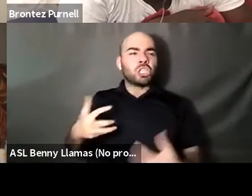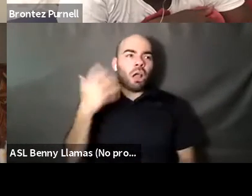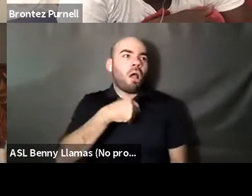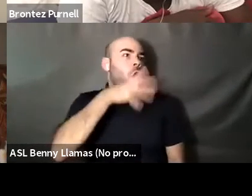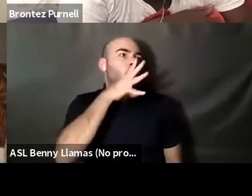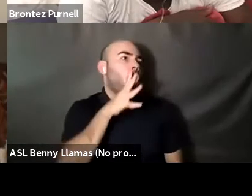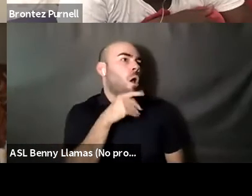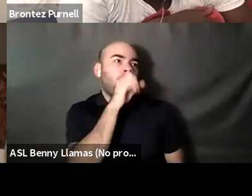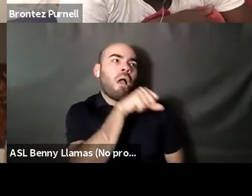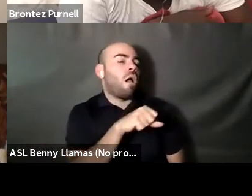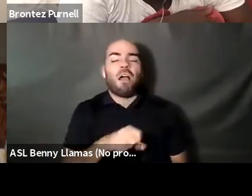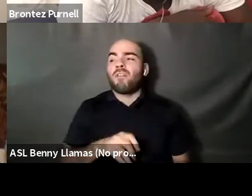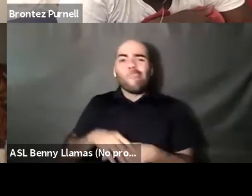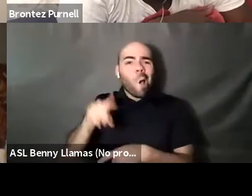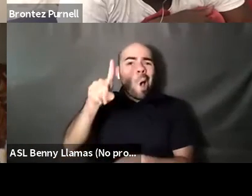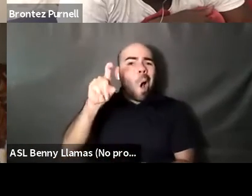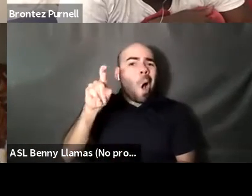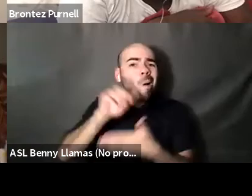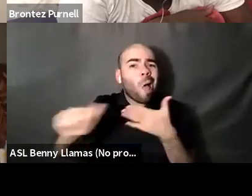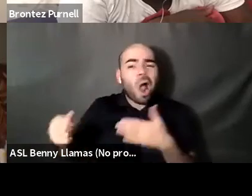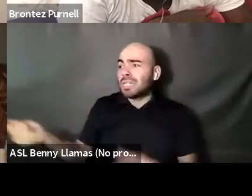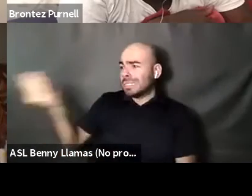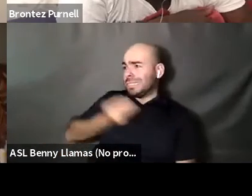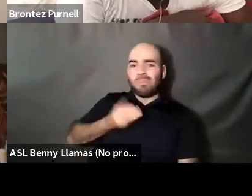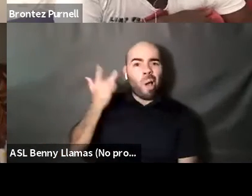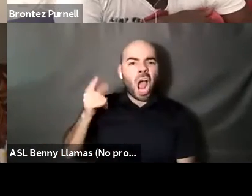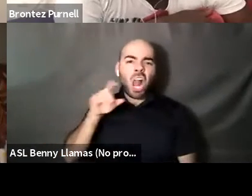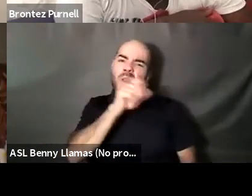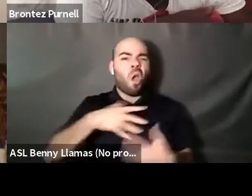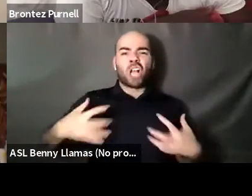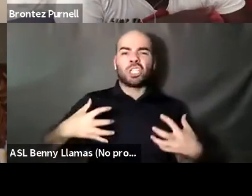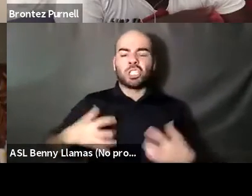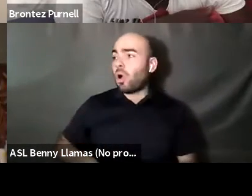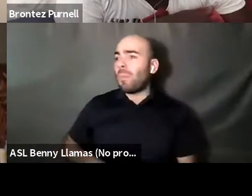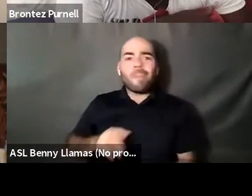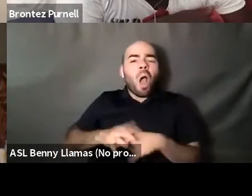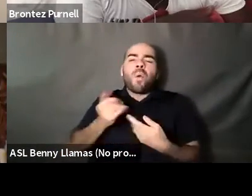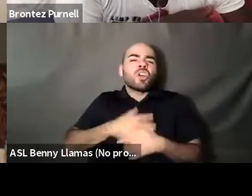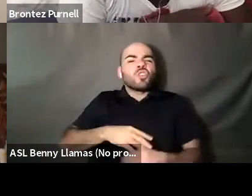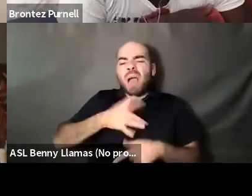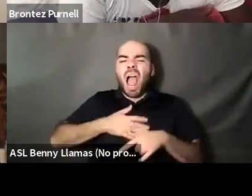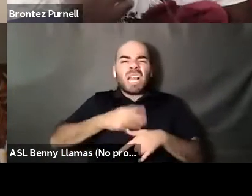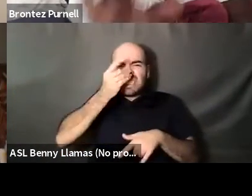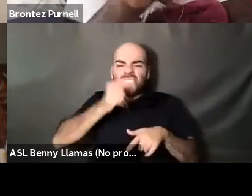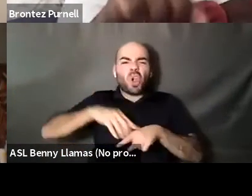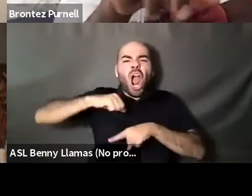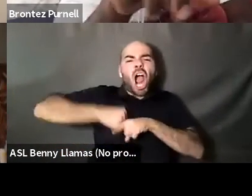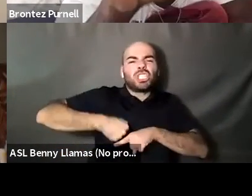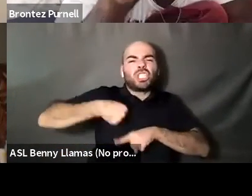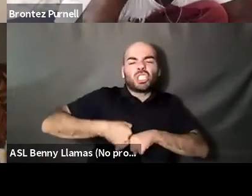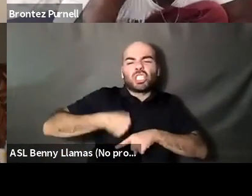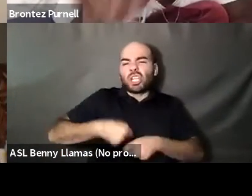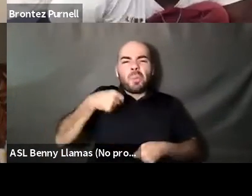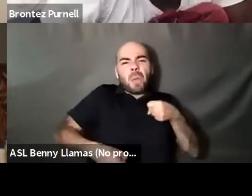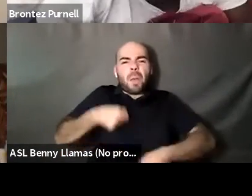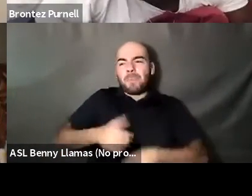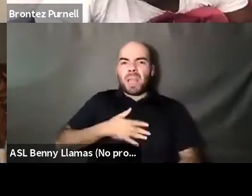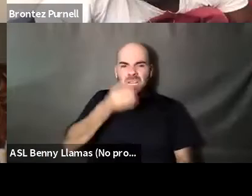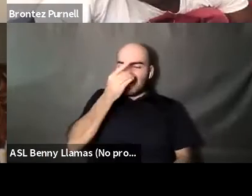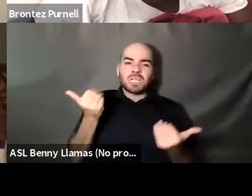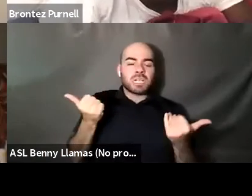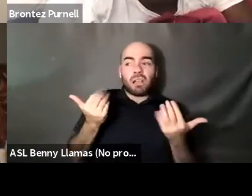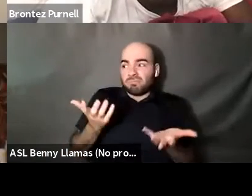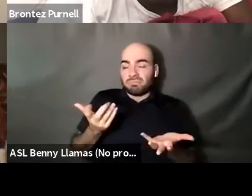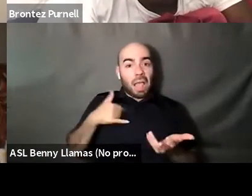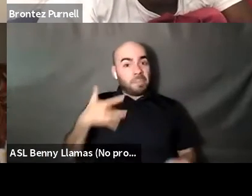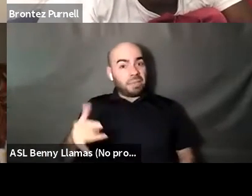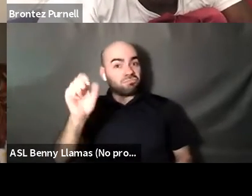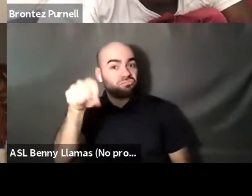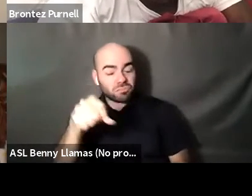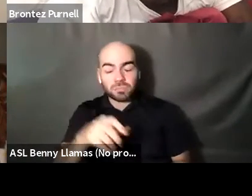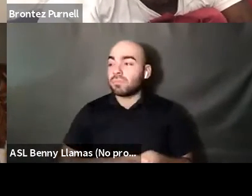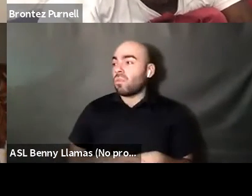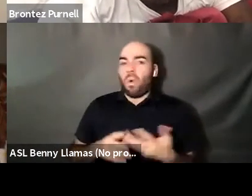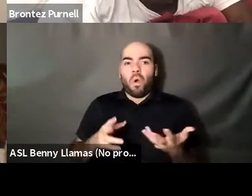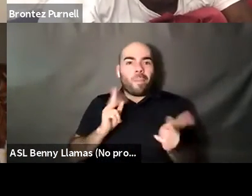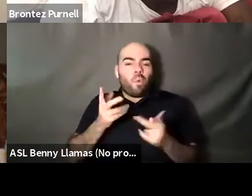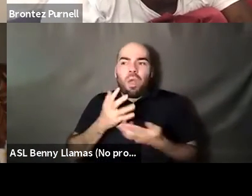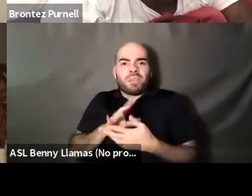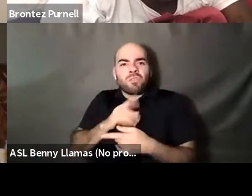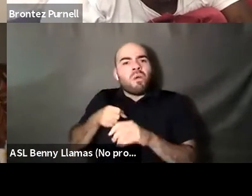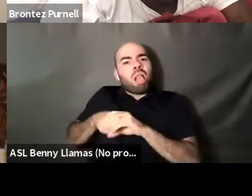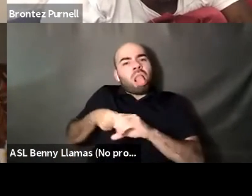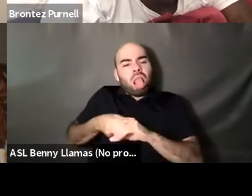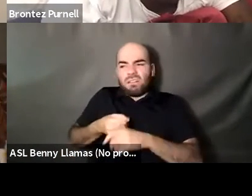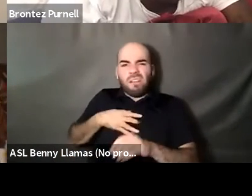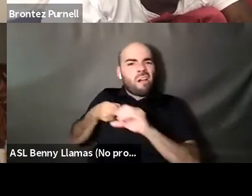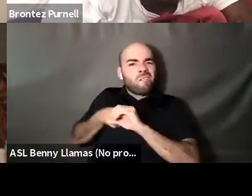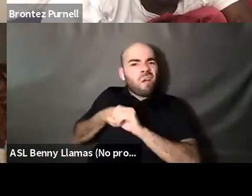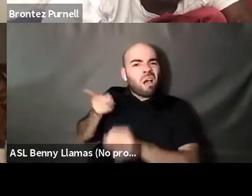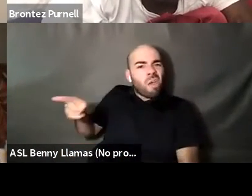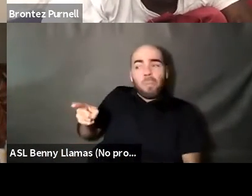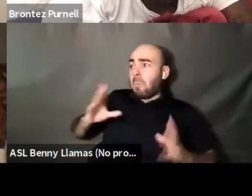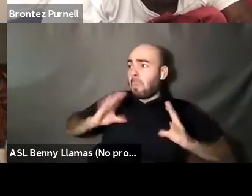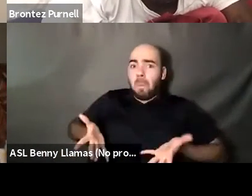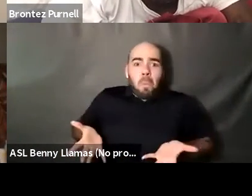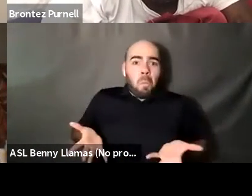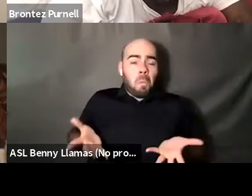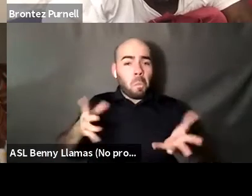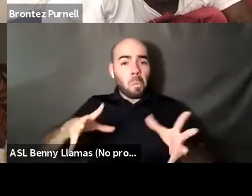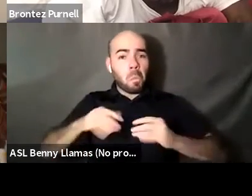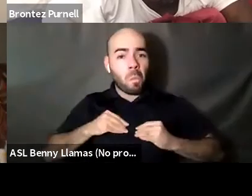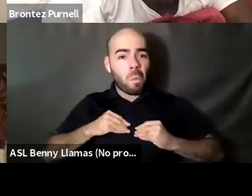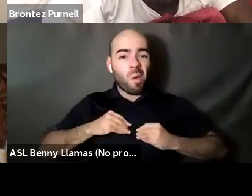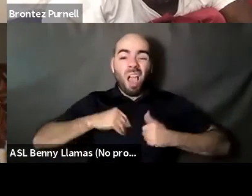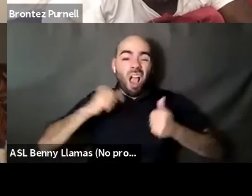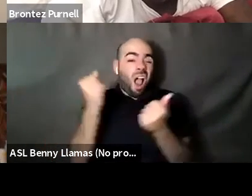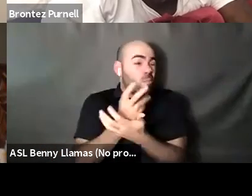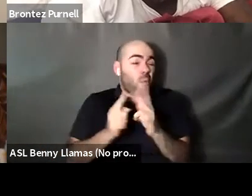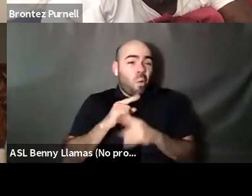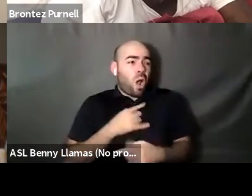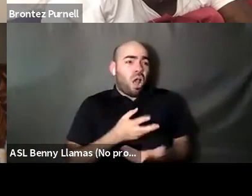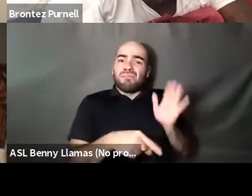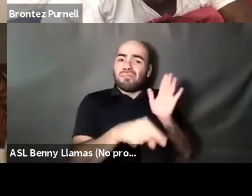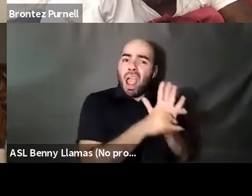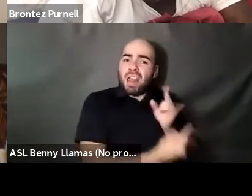Randa Jarrar she/they: Send you know I wish you would crush my day. I can't wait for you to fuck my asshole, you know, just because those are things I do in my real life and that I that I write about, honestly. So I think it's fine, it's, it's like everything's going to be hurled at me, but it's really just